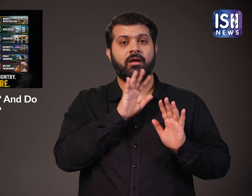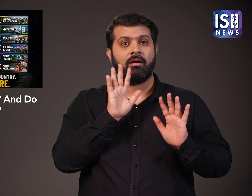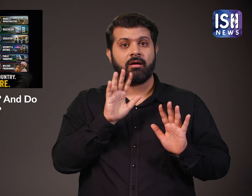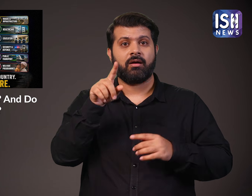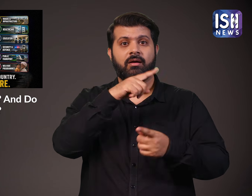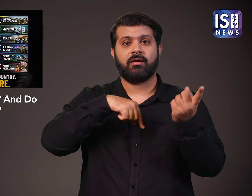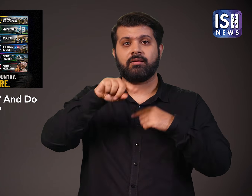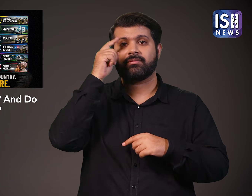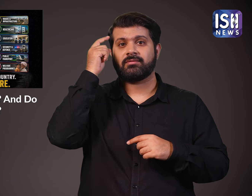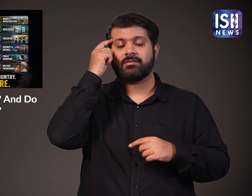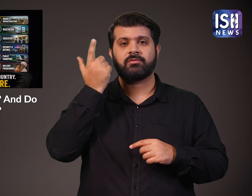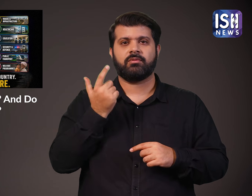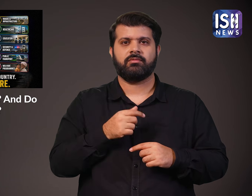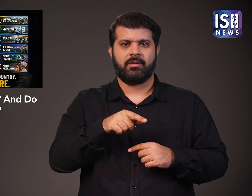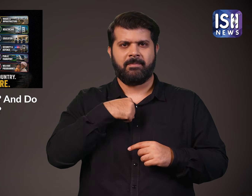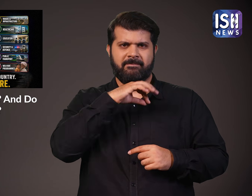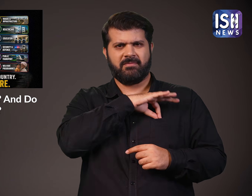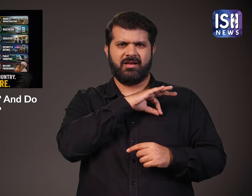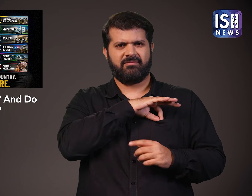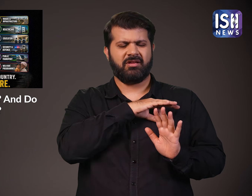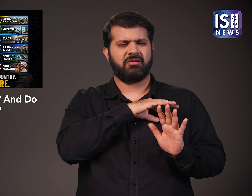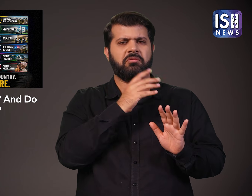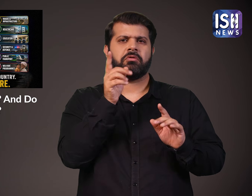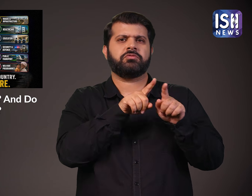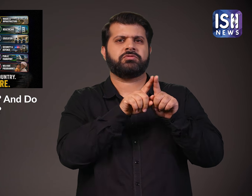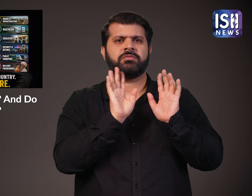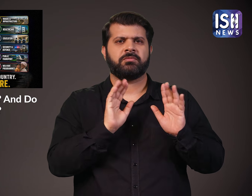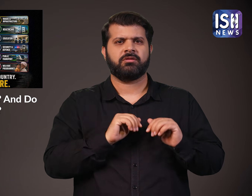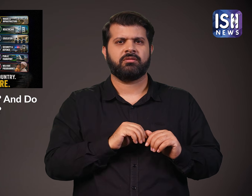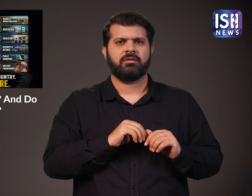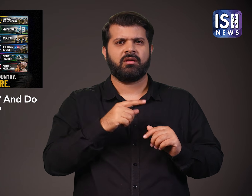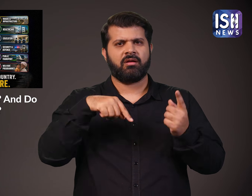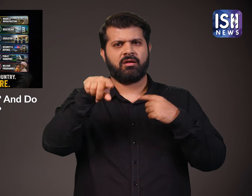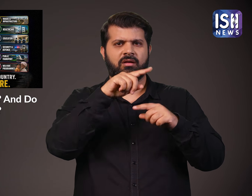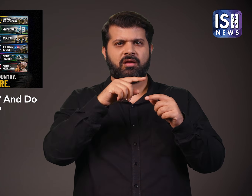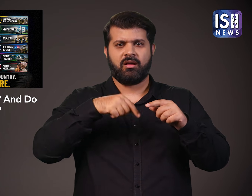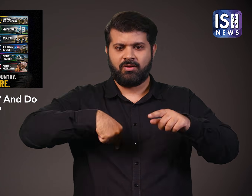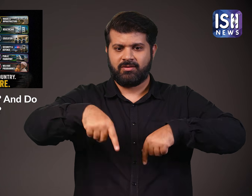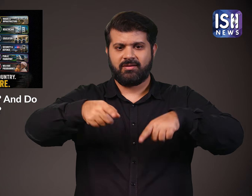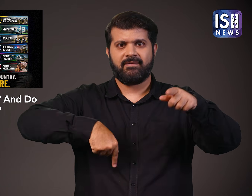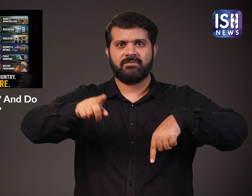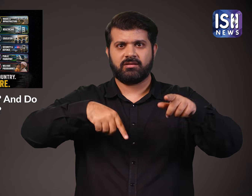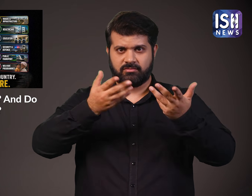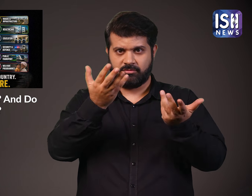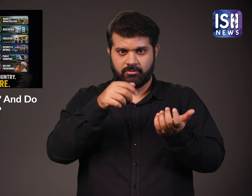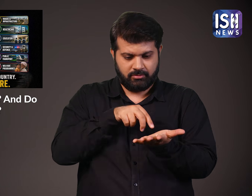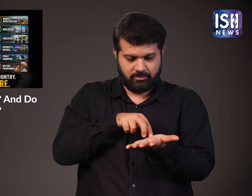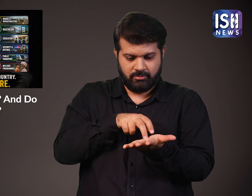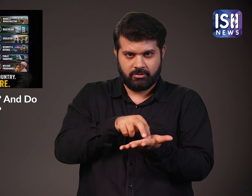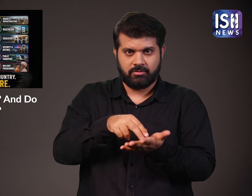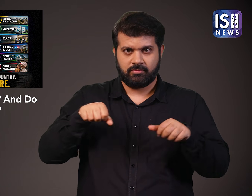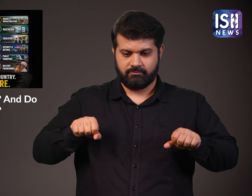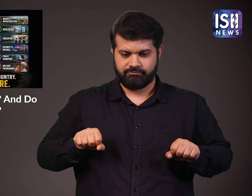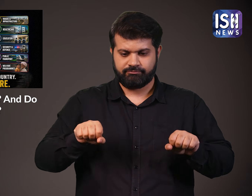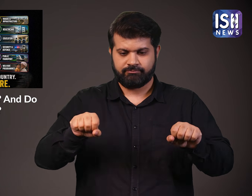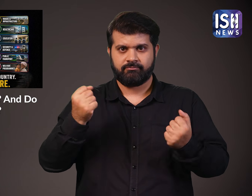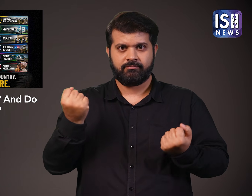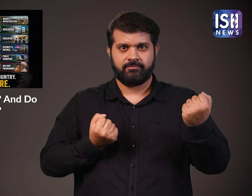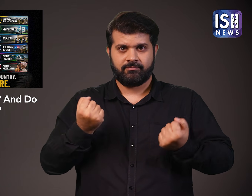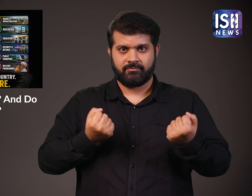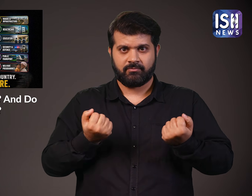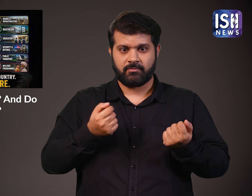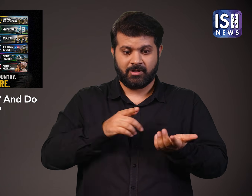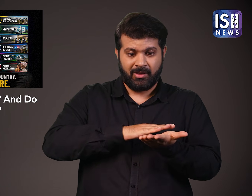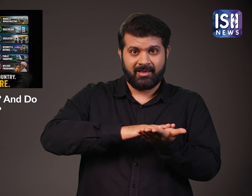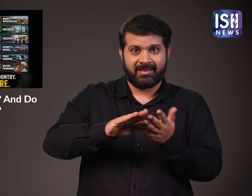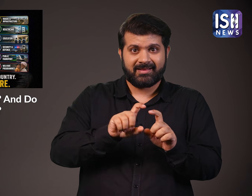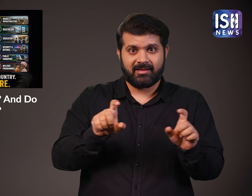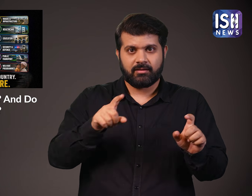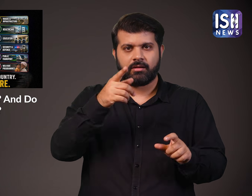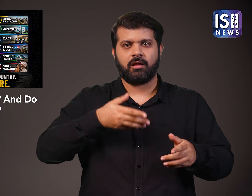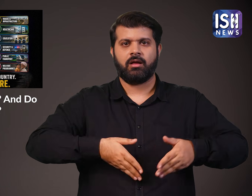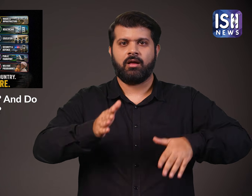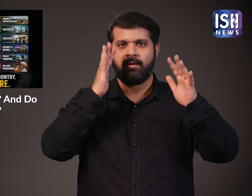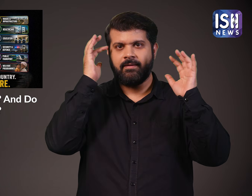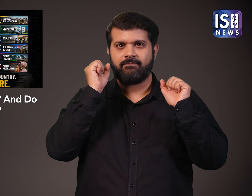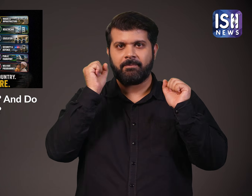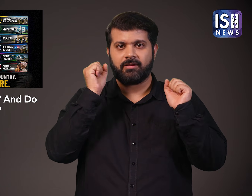For example, tax money is used to build and maintain roads, making travel safer, faster, and more comfortable.